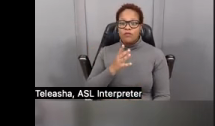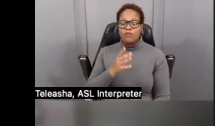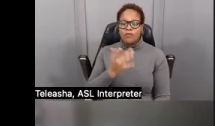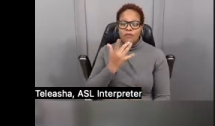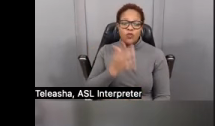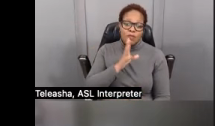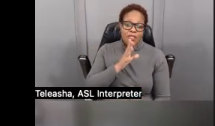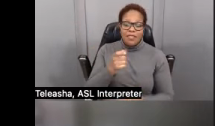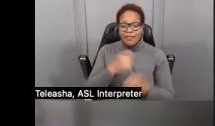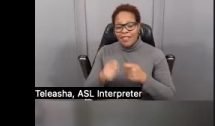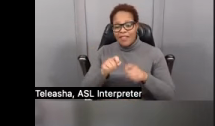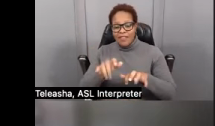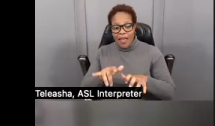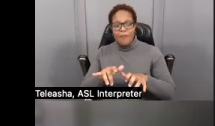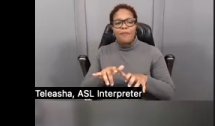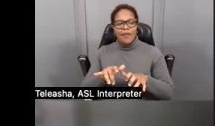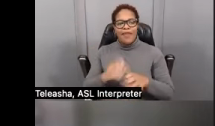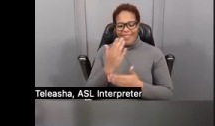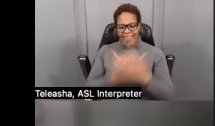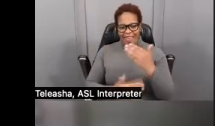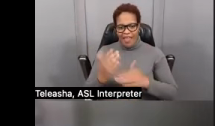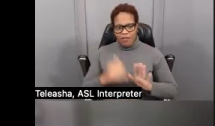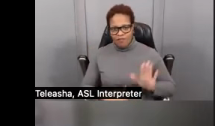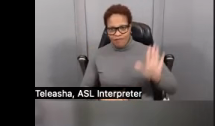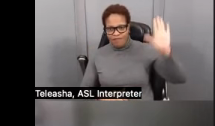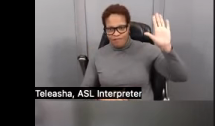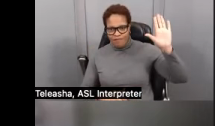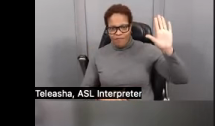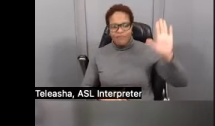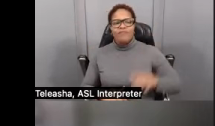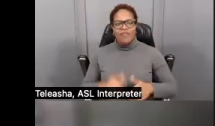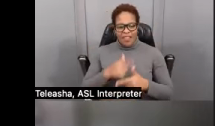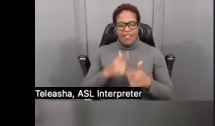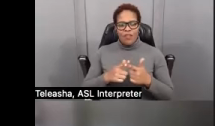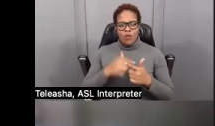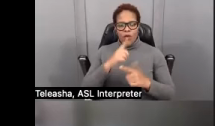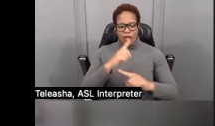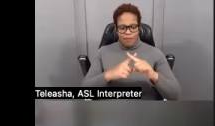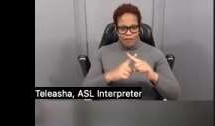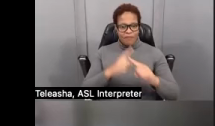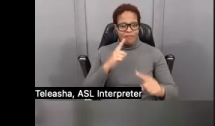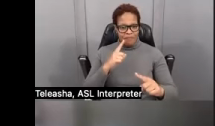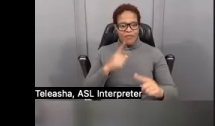please click on the hand-shaped raise hand icon, and we will unmute your microphone at the appropriate time.